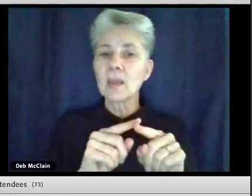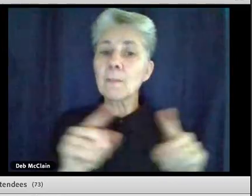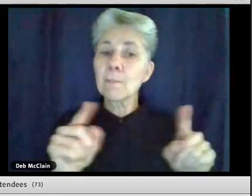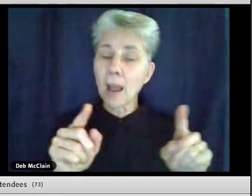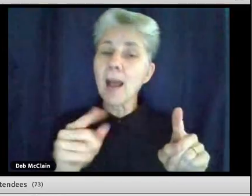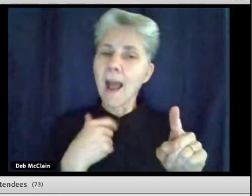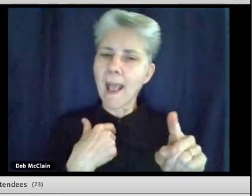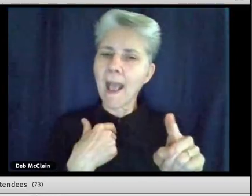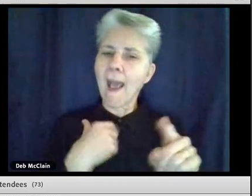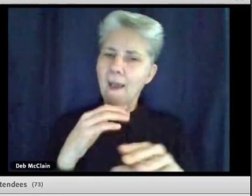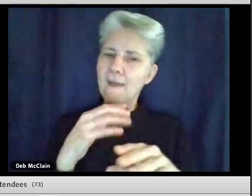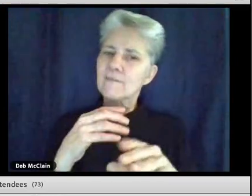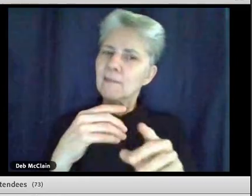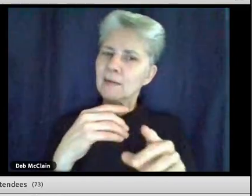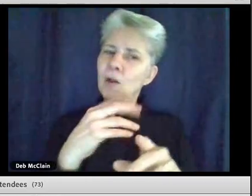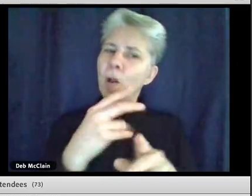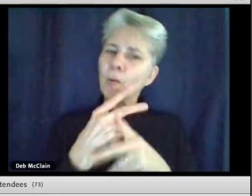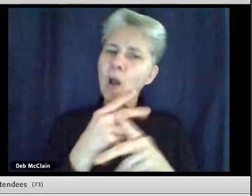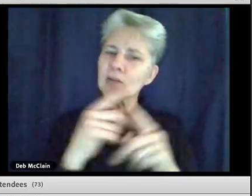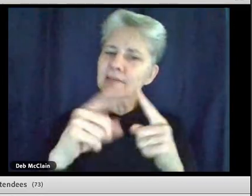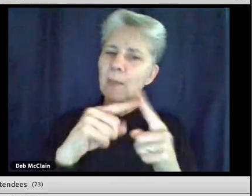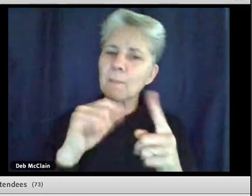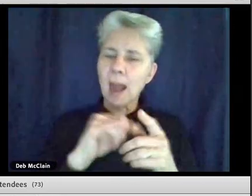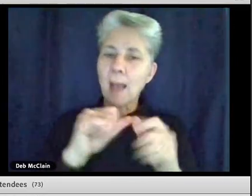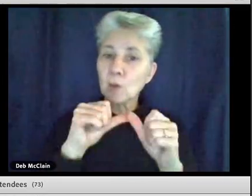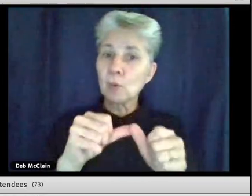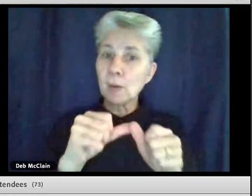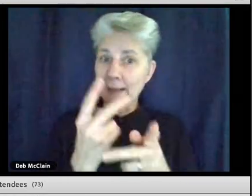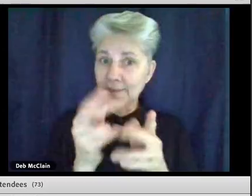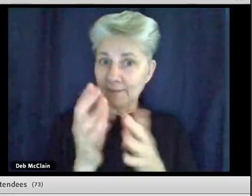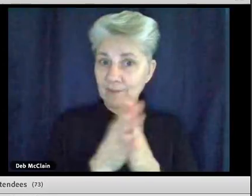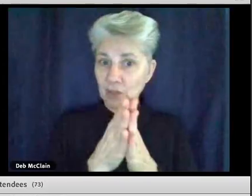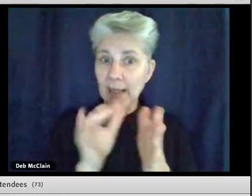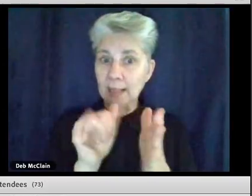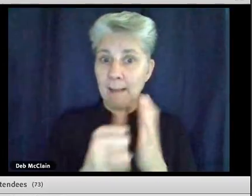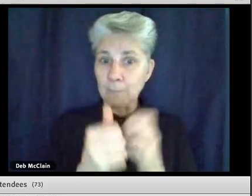you look at the facts, everything is going to be fine." You know, I have cautious optimism,